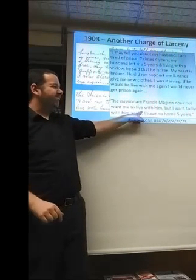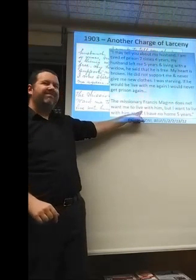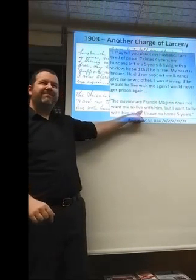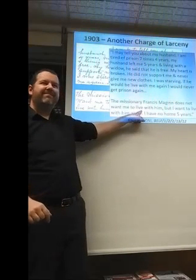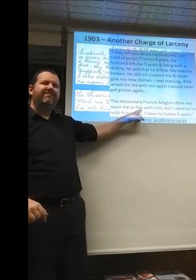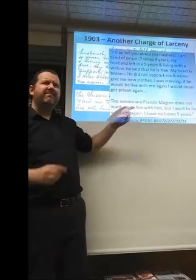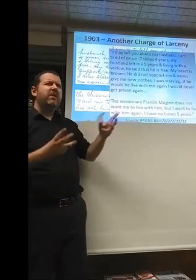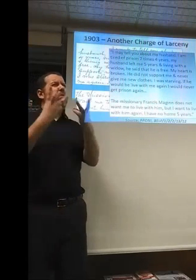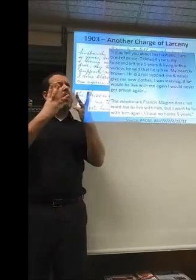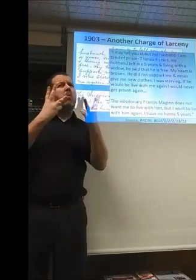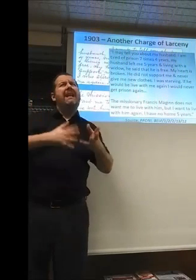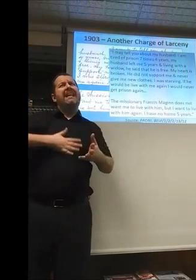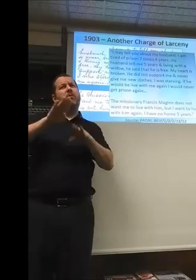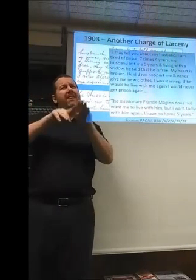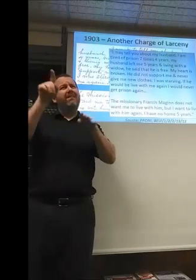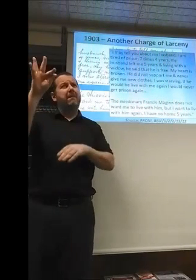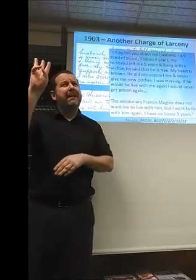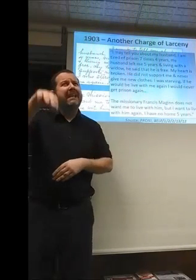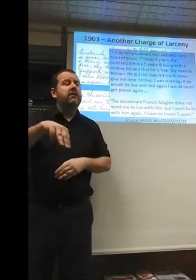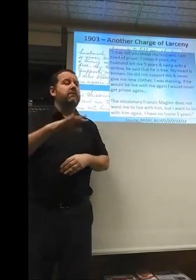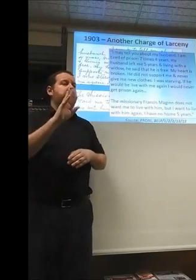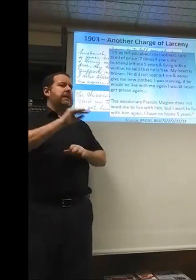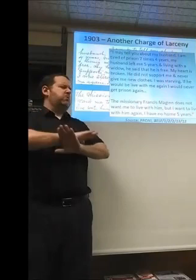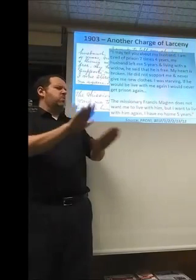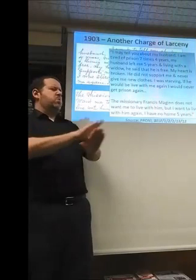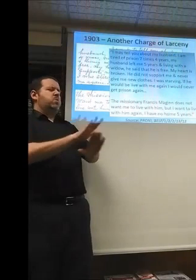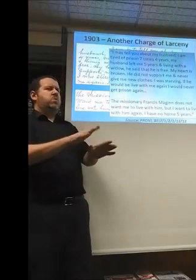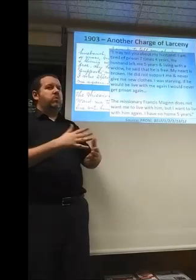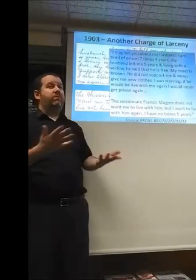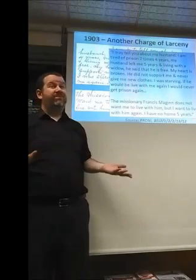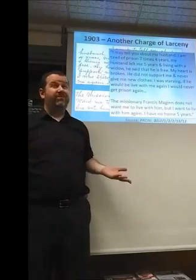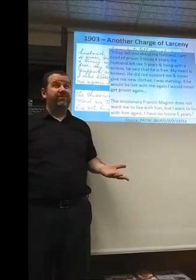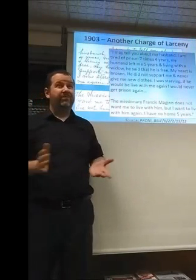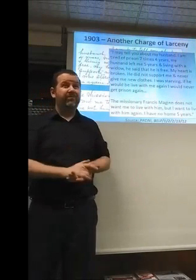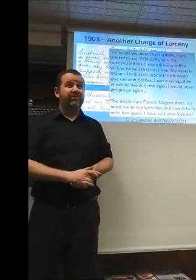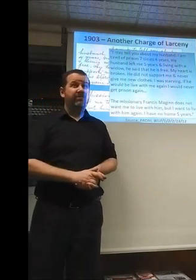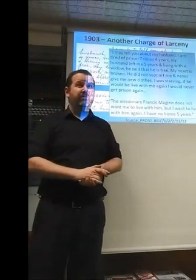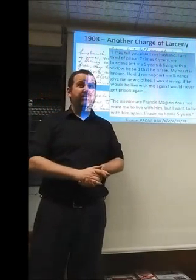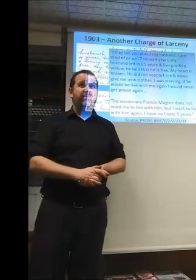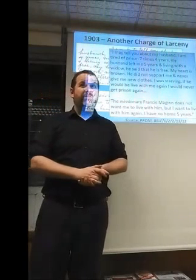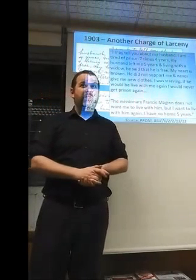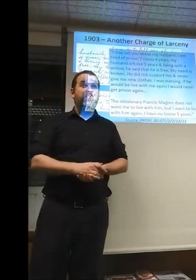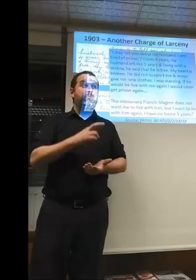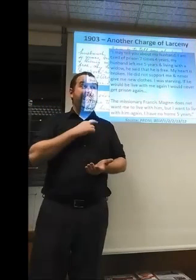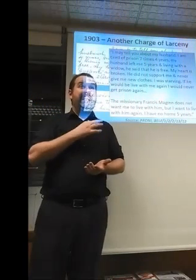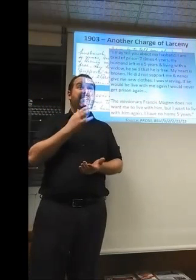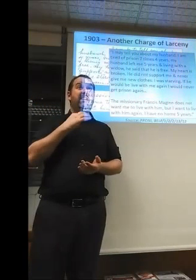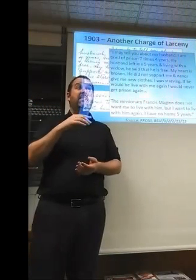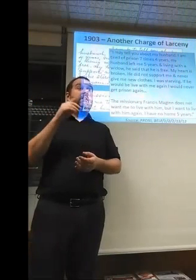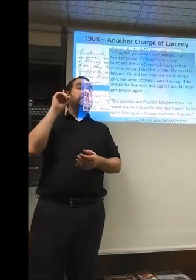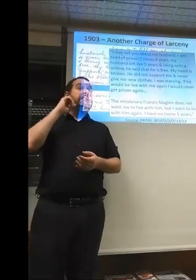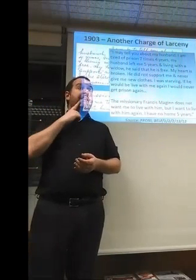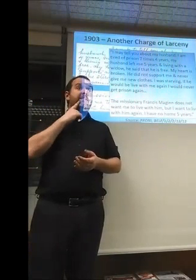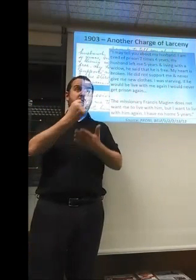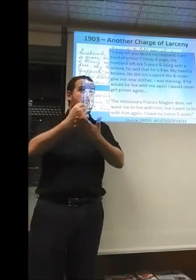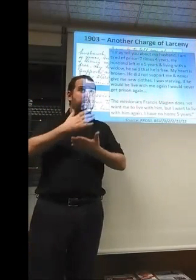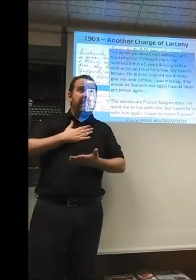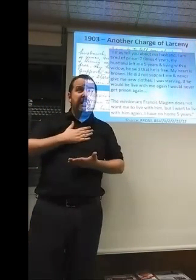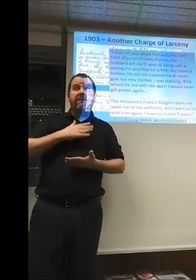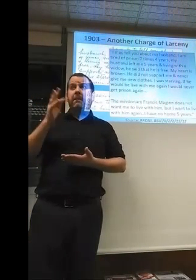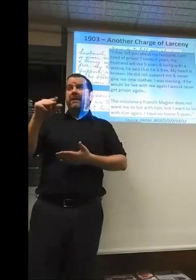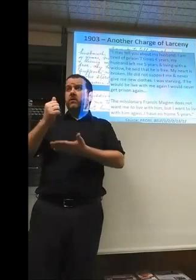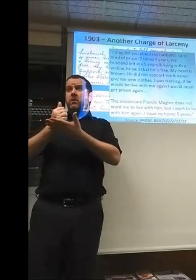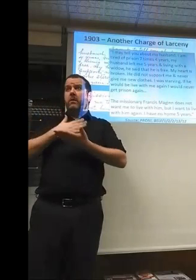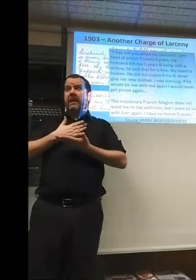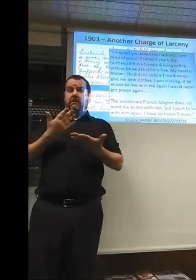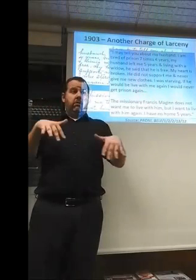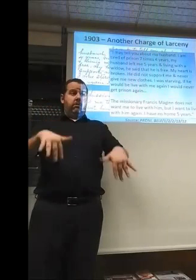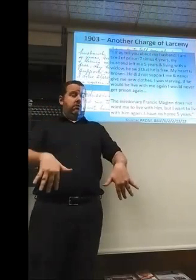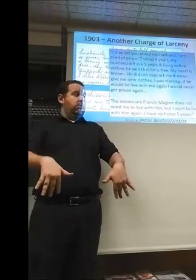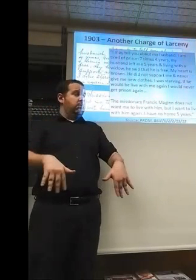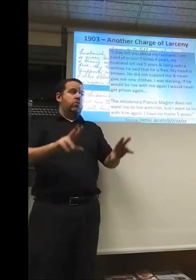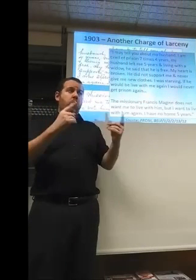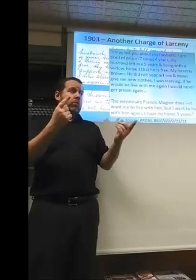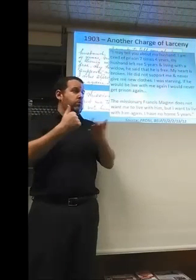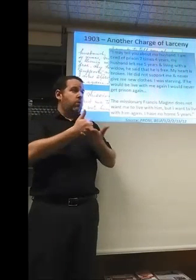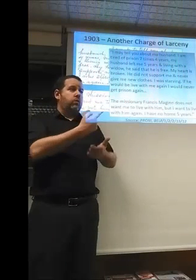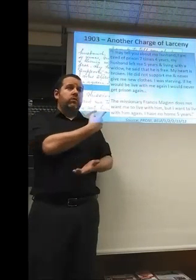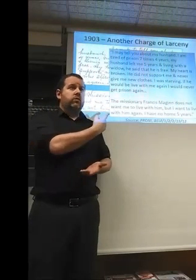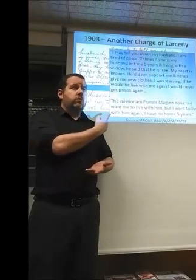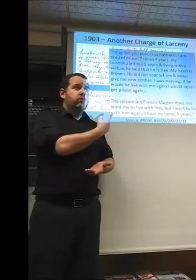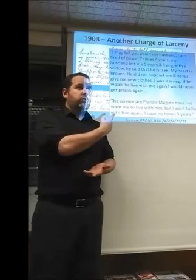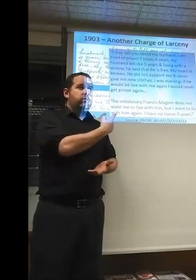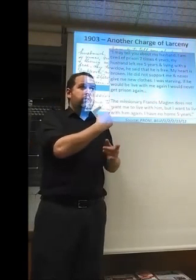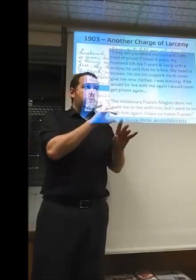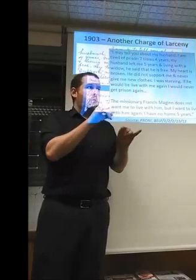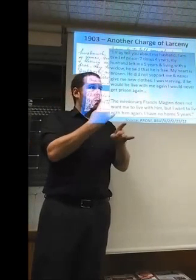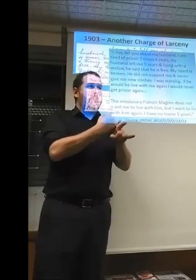So we’ve another video here and this video is linked to the midlands in Athlone, so ill